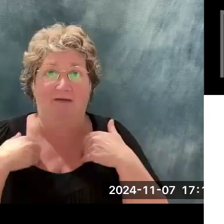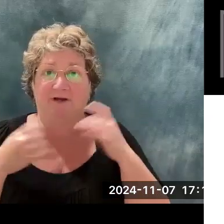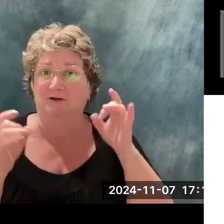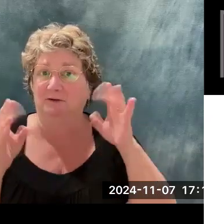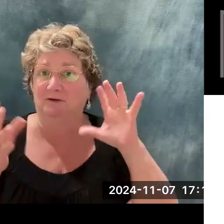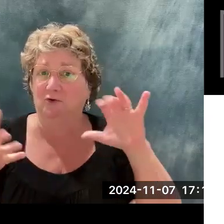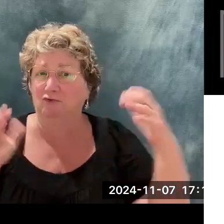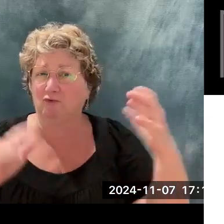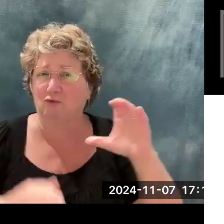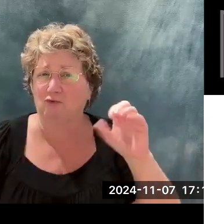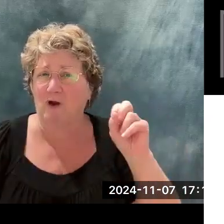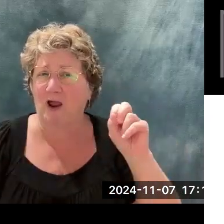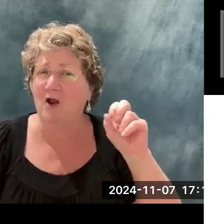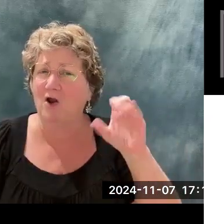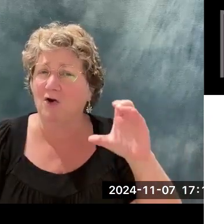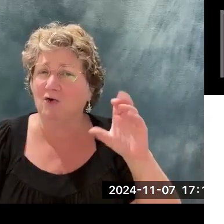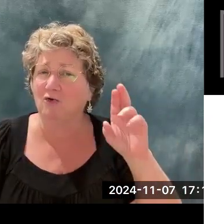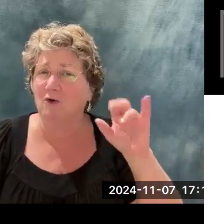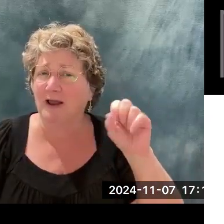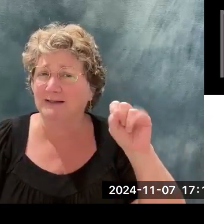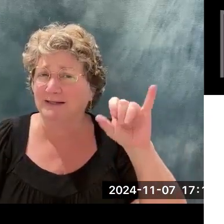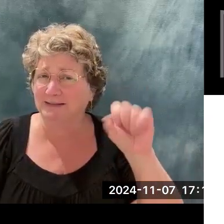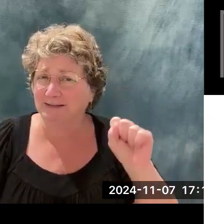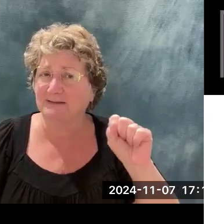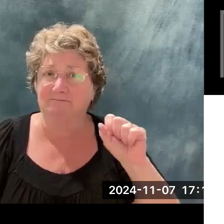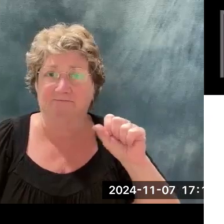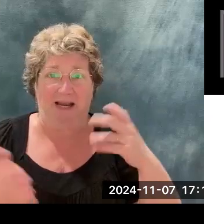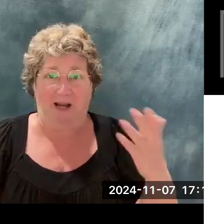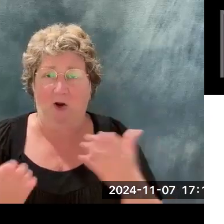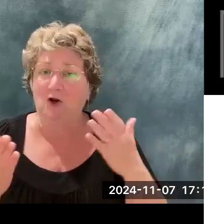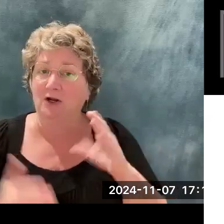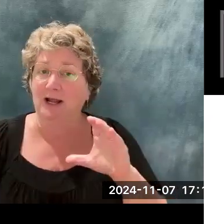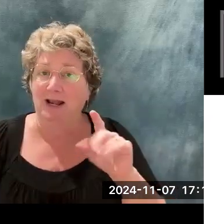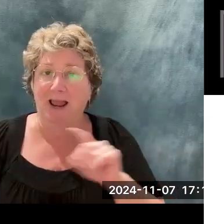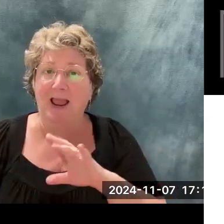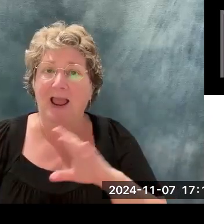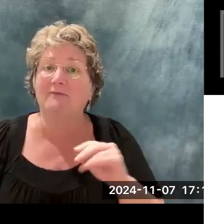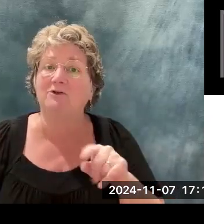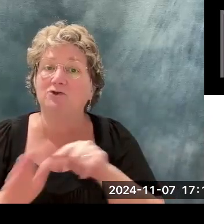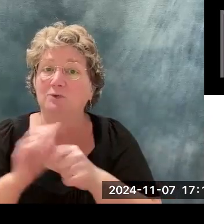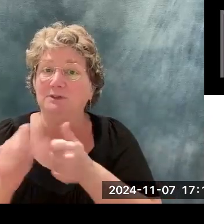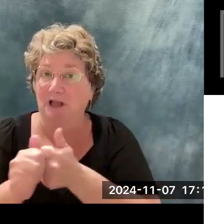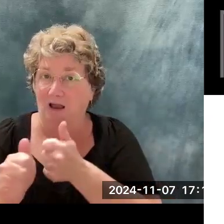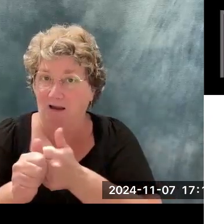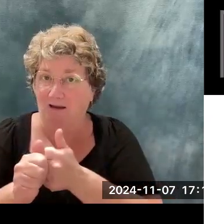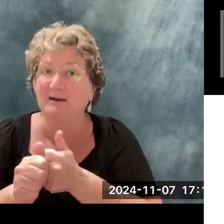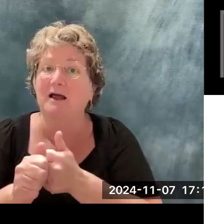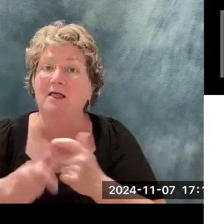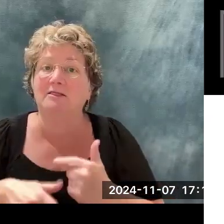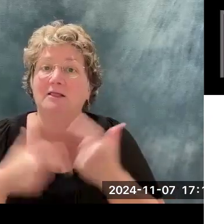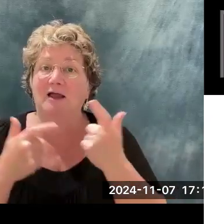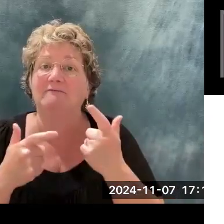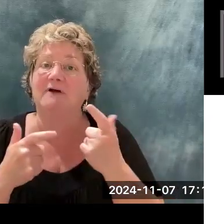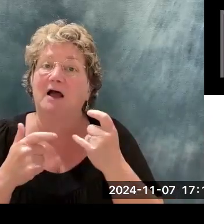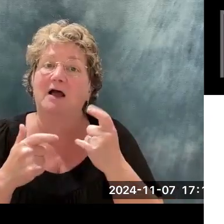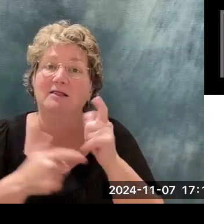as the co-project director of the 988 Suicide in Crisis Lifeline in Connecticut. She is also known for her work in the Latino